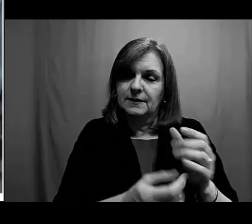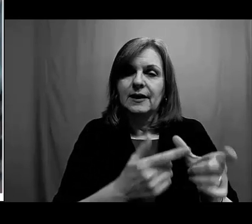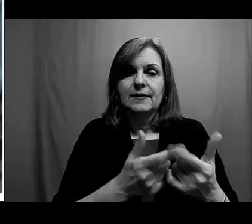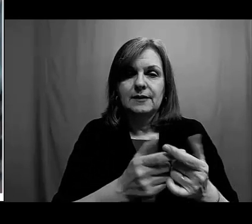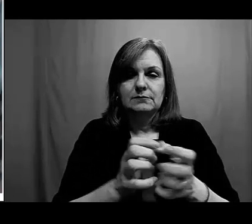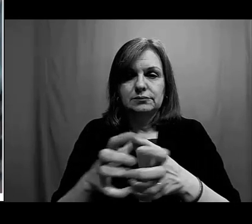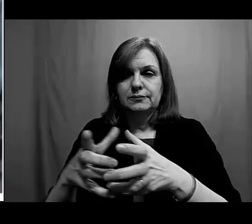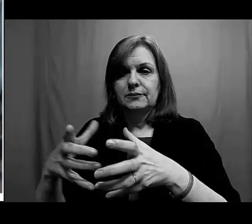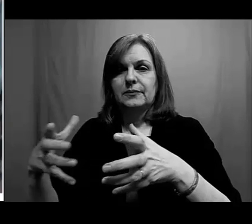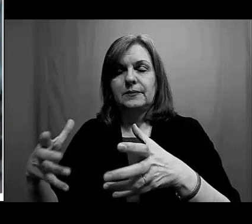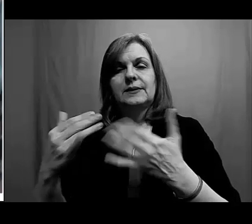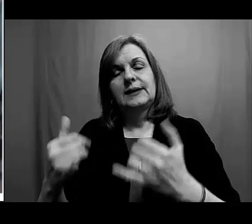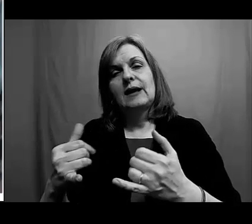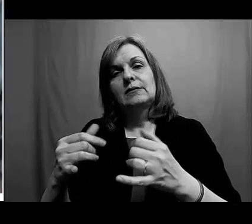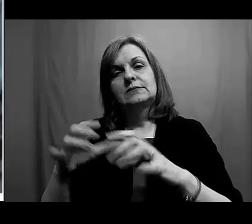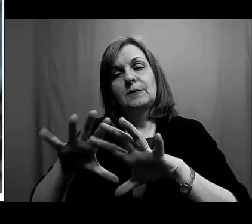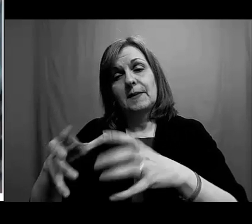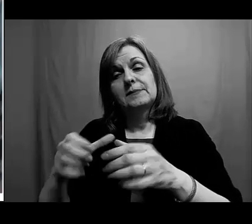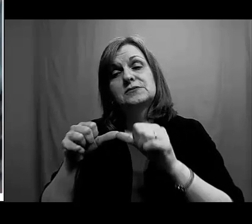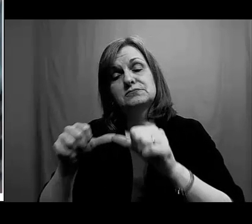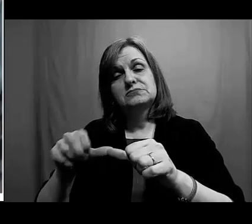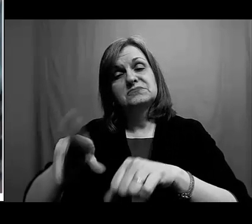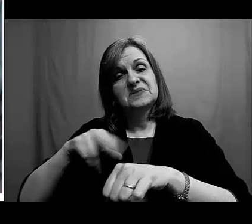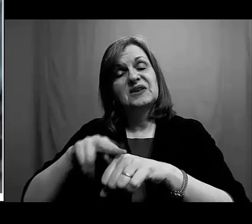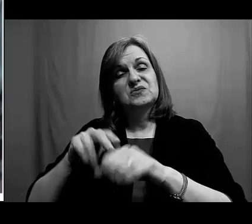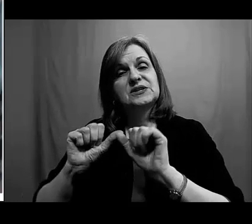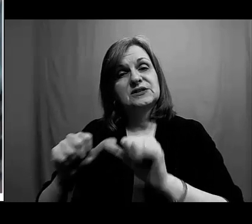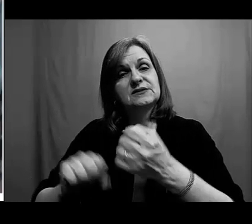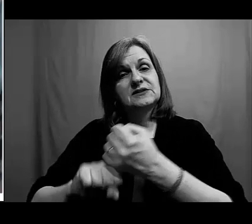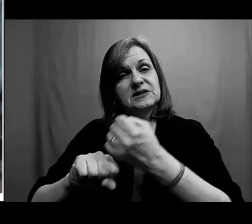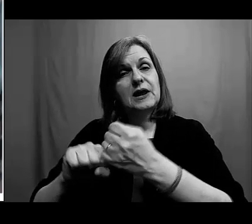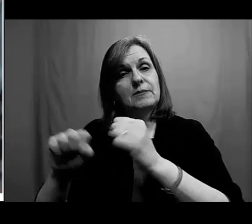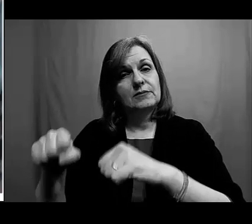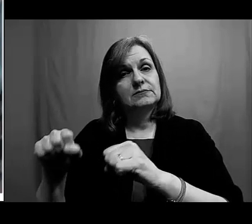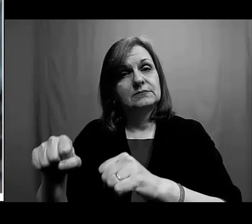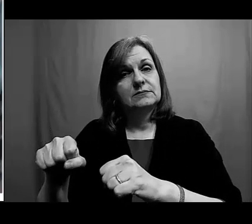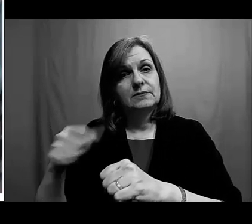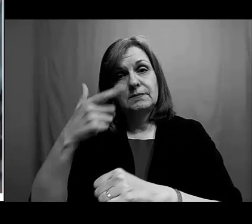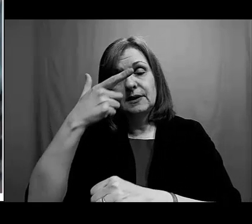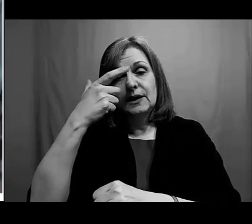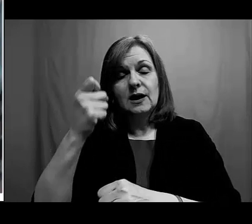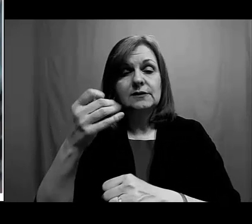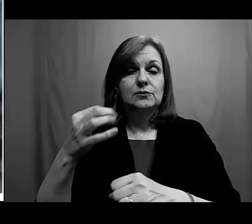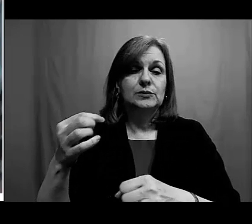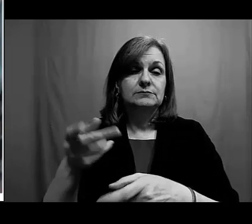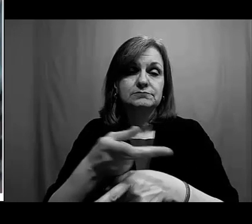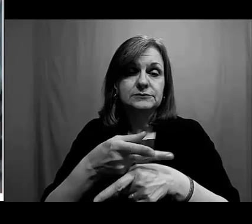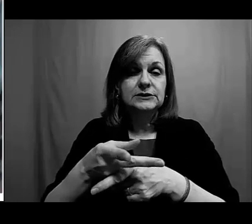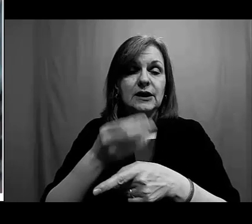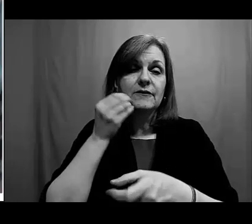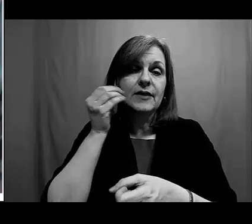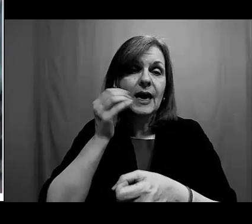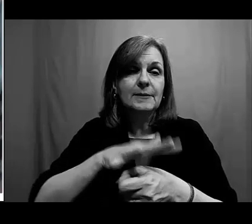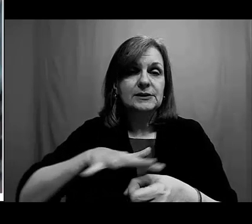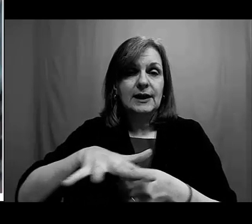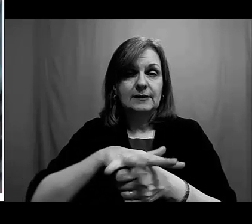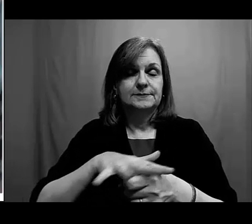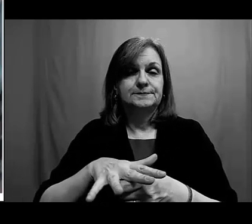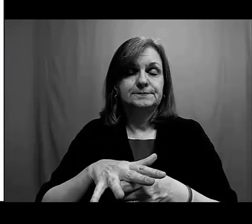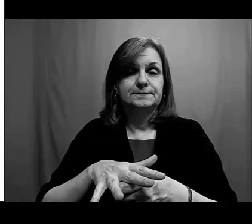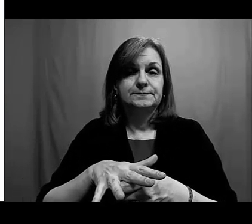to essentially sustainable populations now naturally sustainable populations and it's all about maintaining habitats